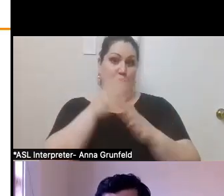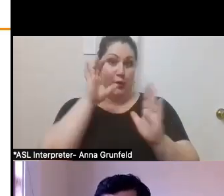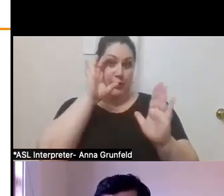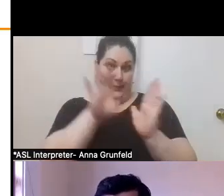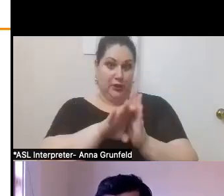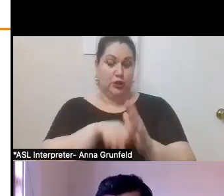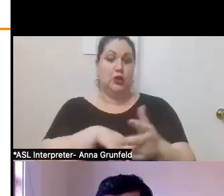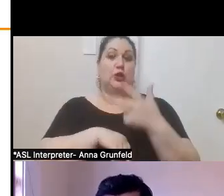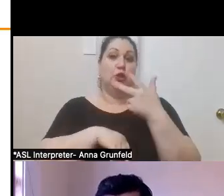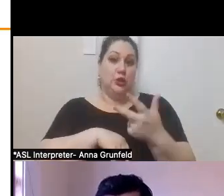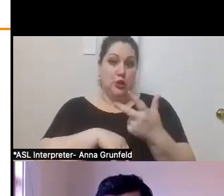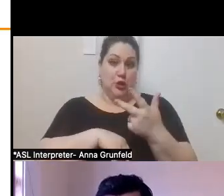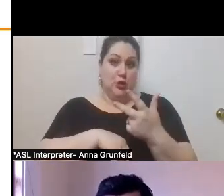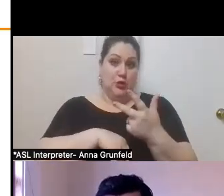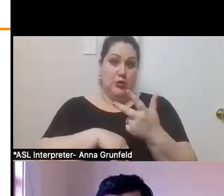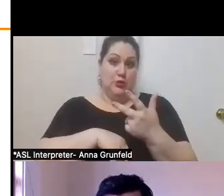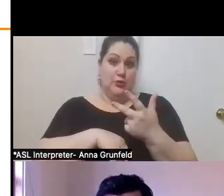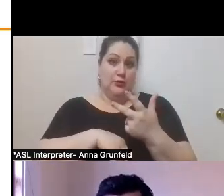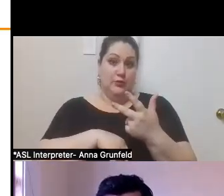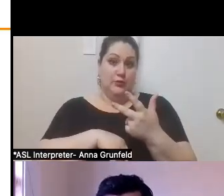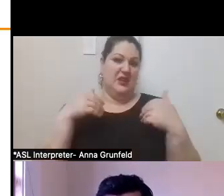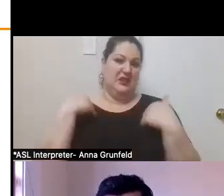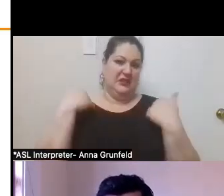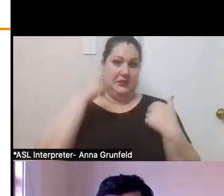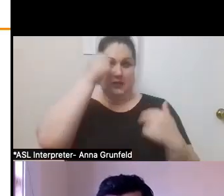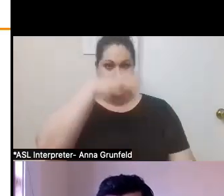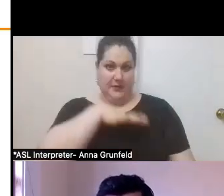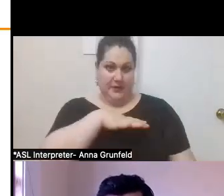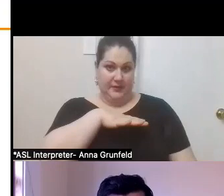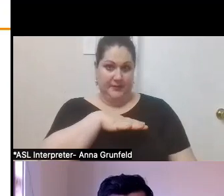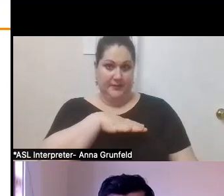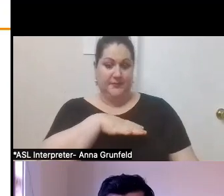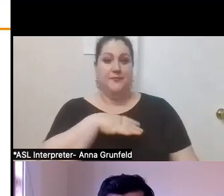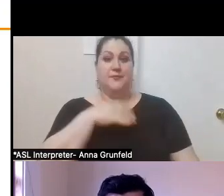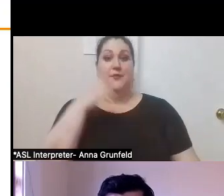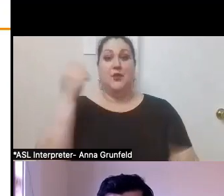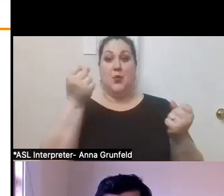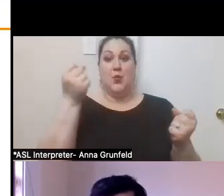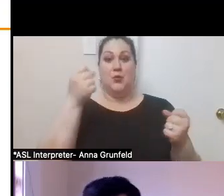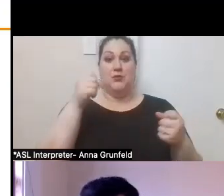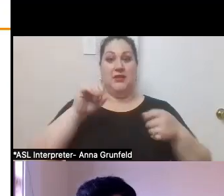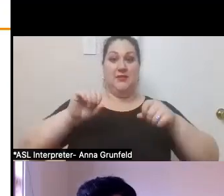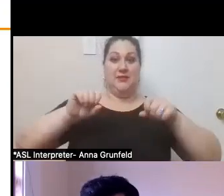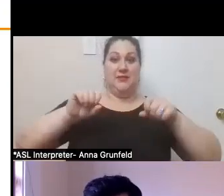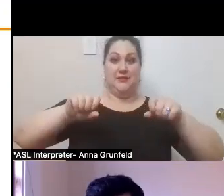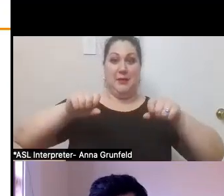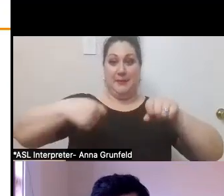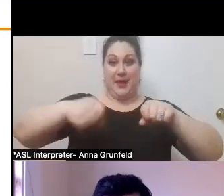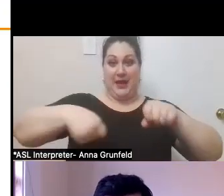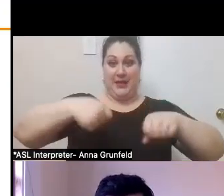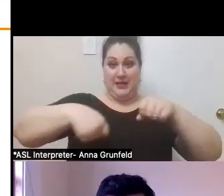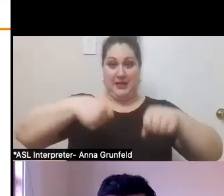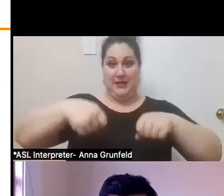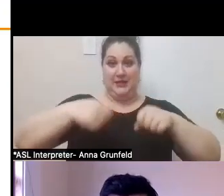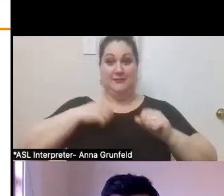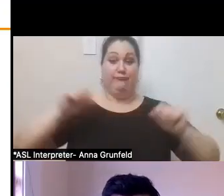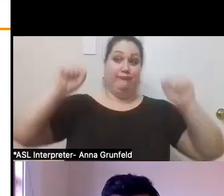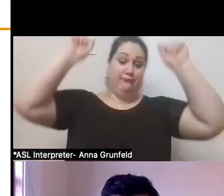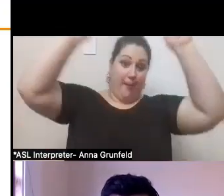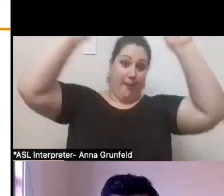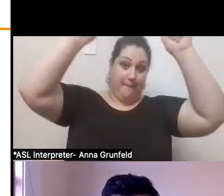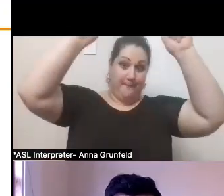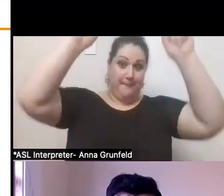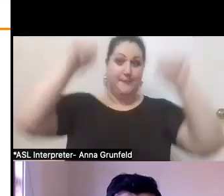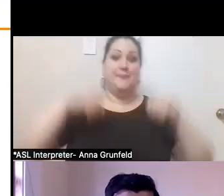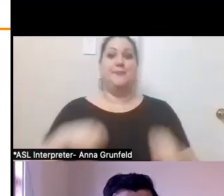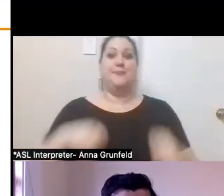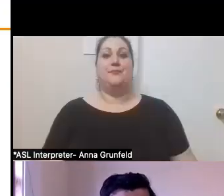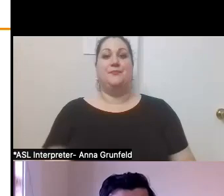three young men holding road bikes above the head with an alpine, nice alpine Vista in background.